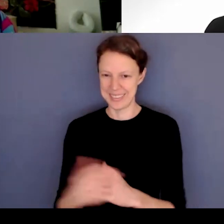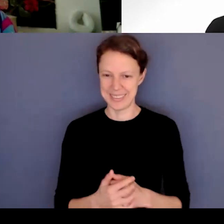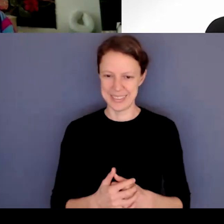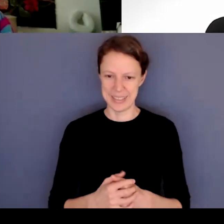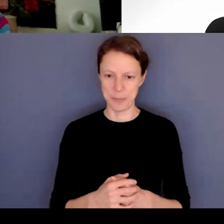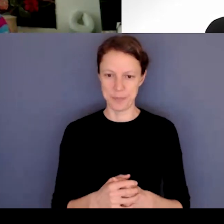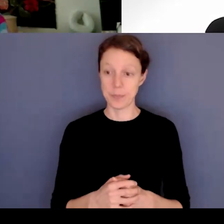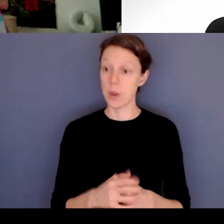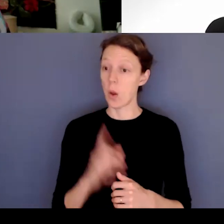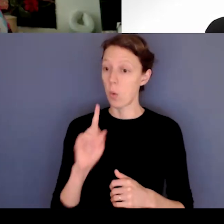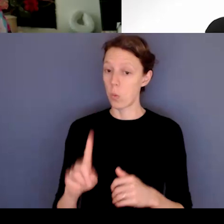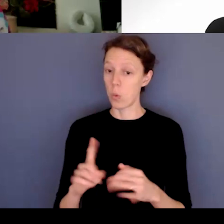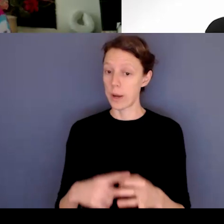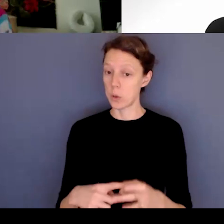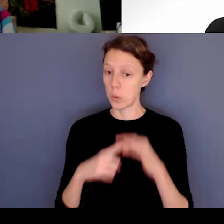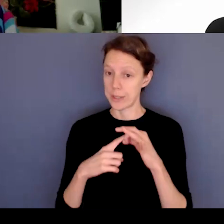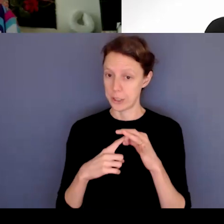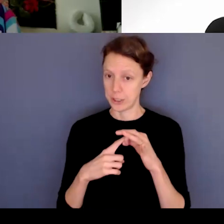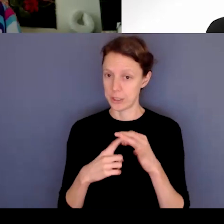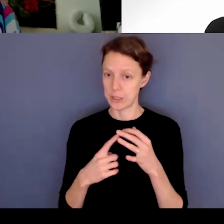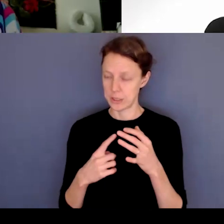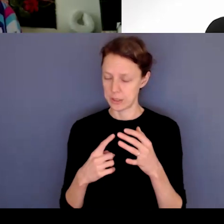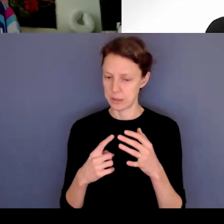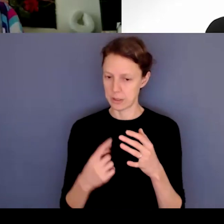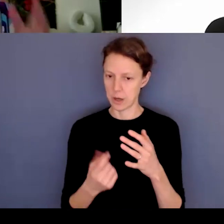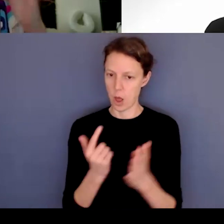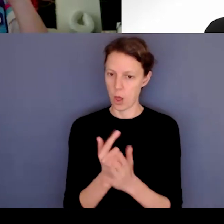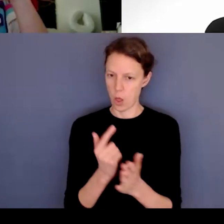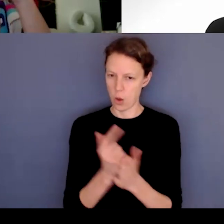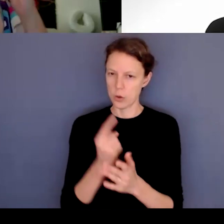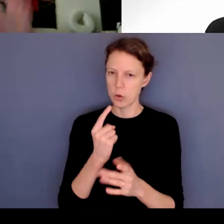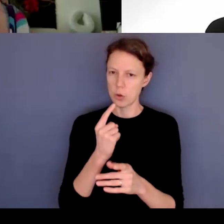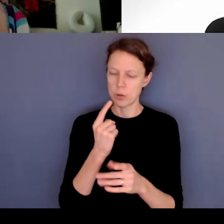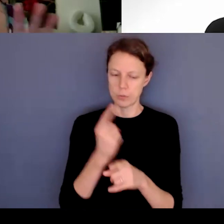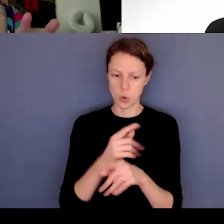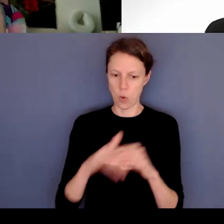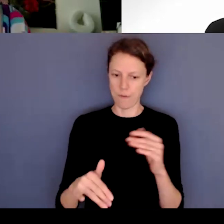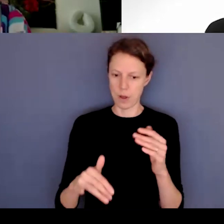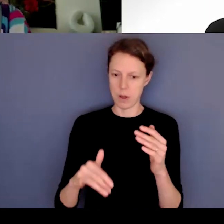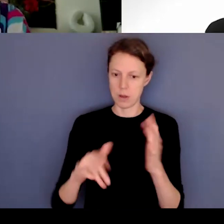up quite a lot is around, I suppose, the resourcing of it, um, and you said before, obviously, you know, Tiktok felt